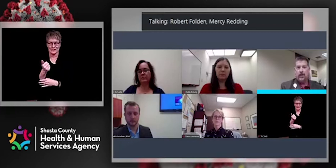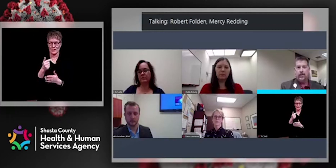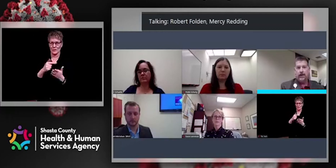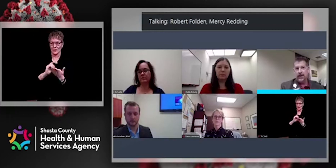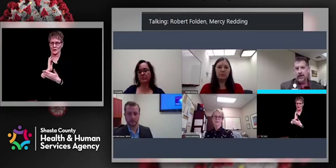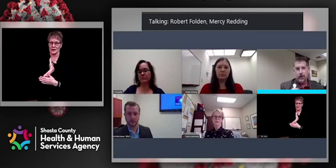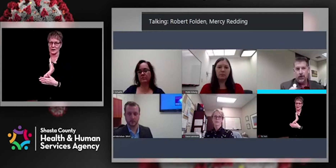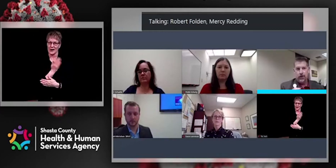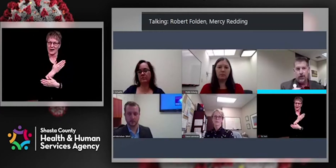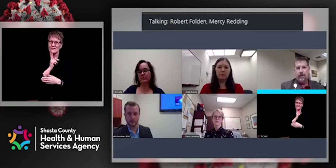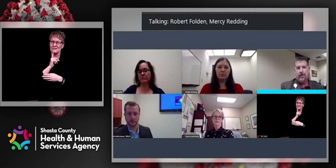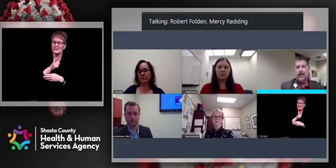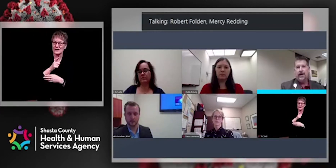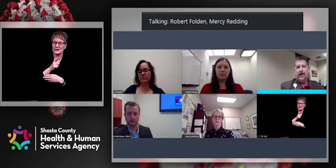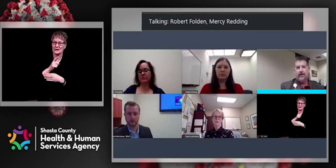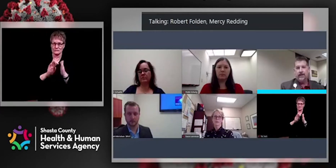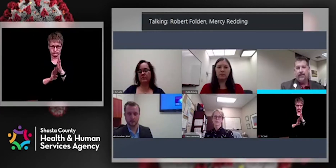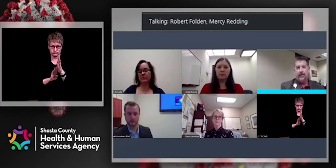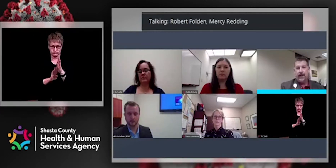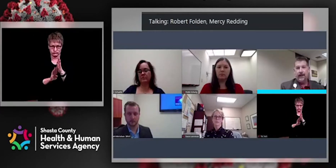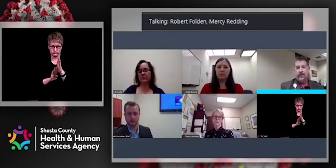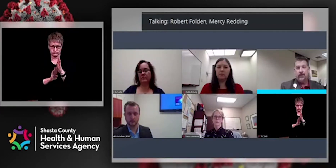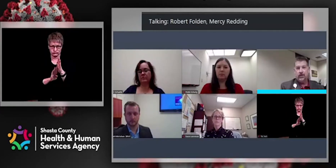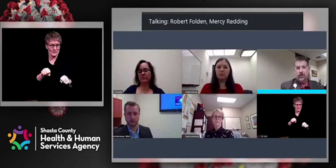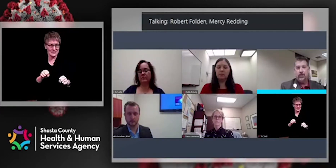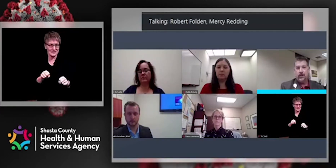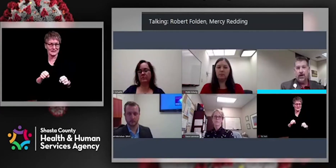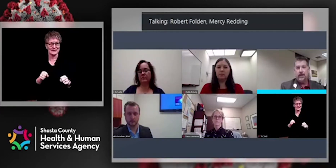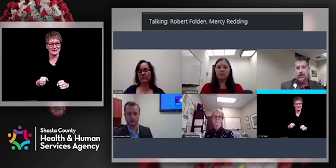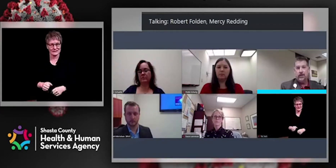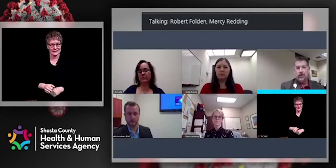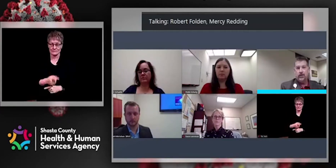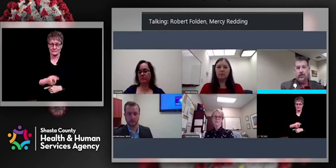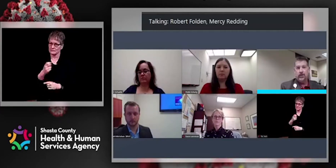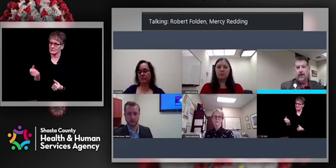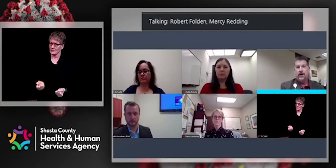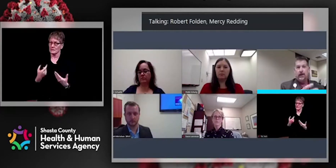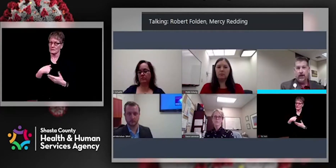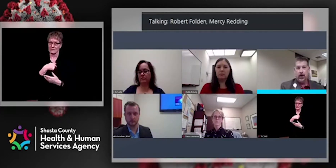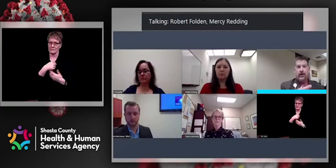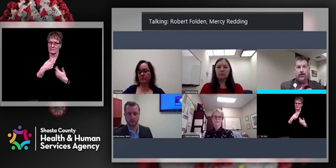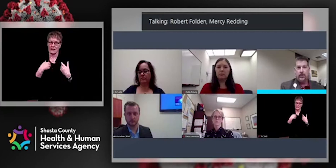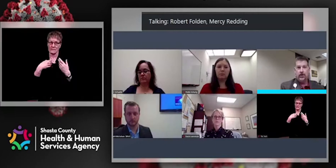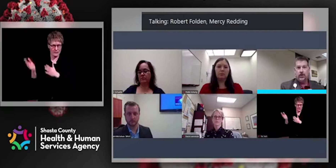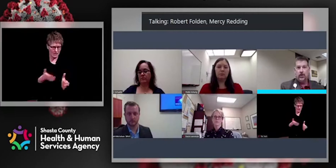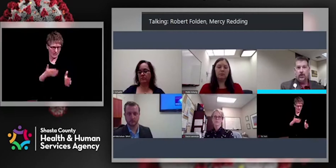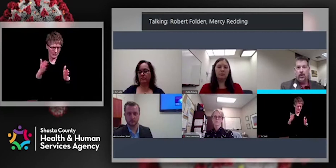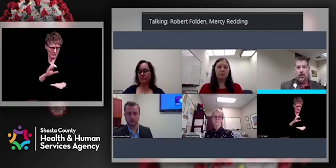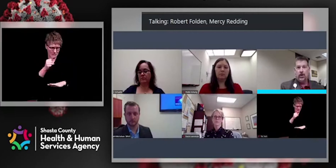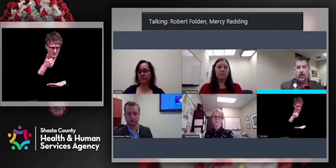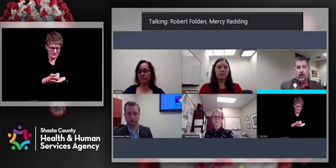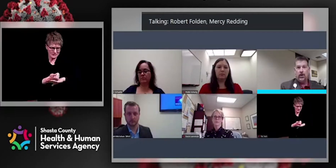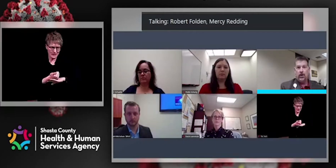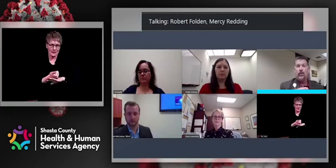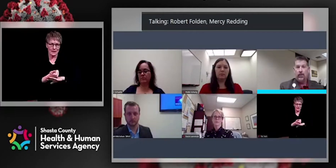are, because I know many of us have plans to surge our ICU's beyond the traditional walls that we